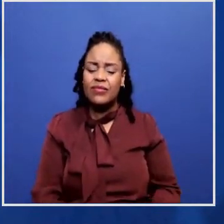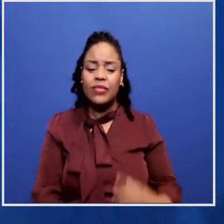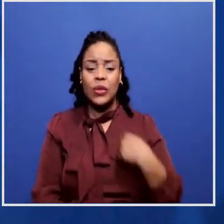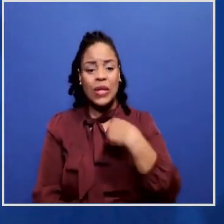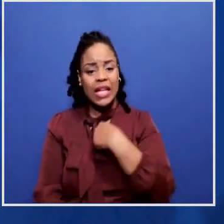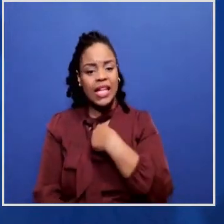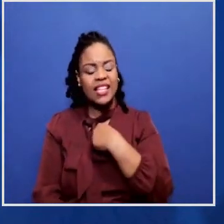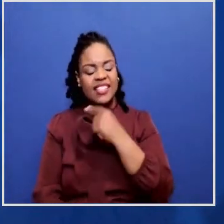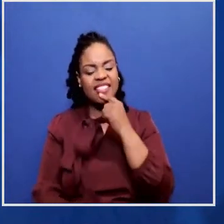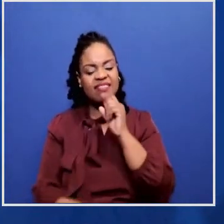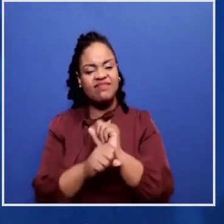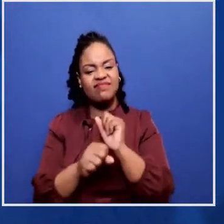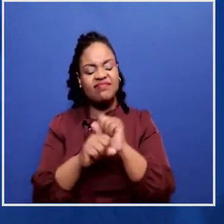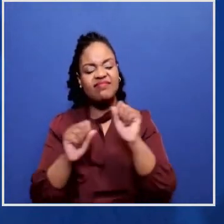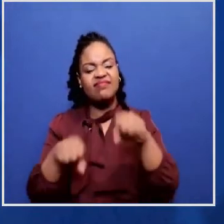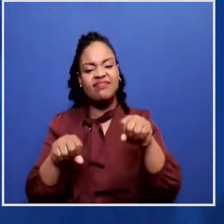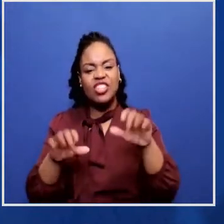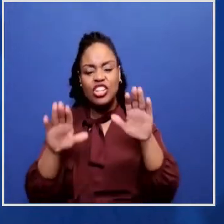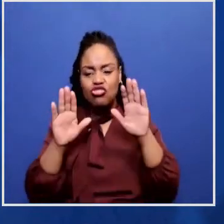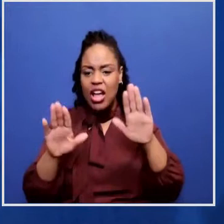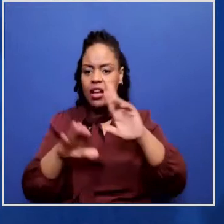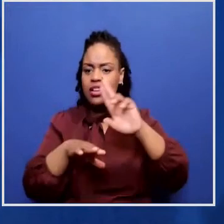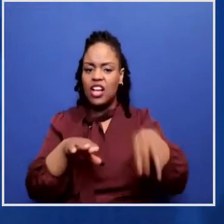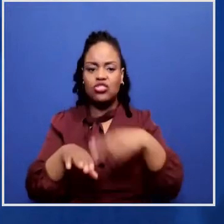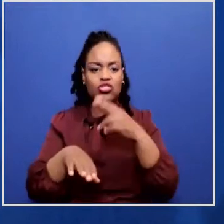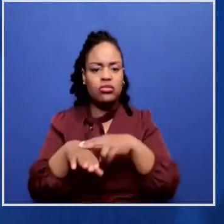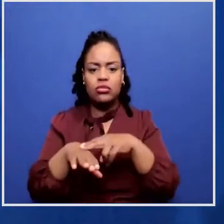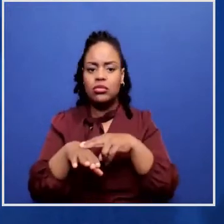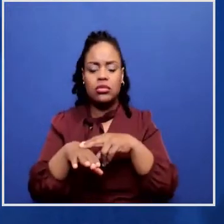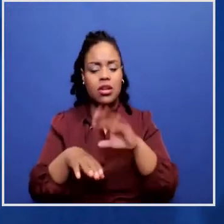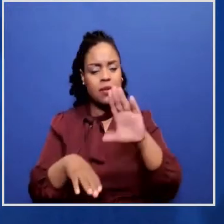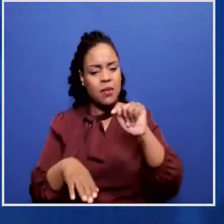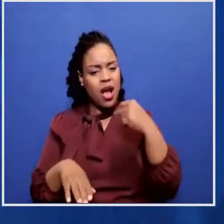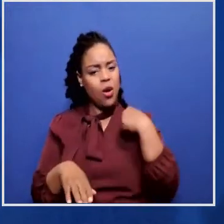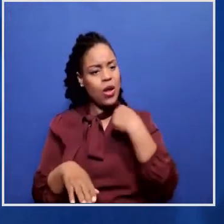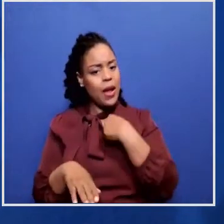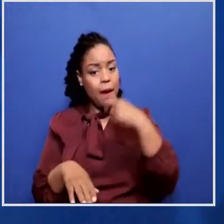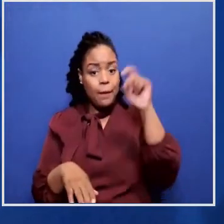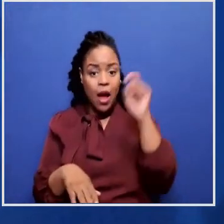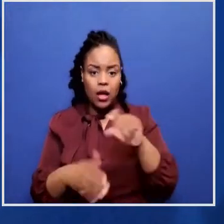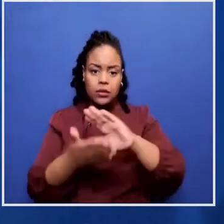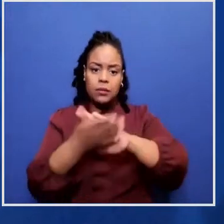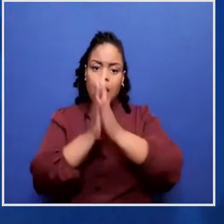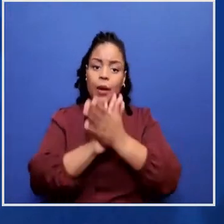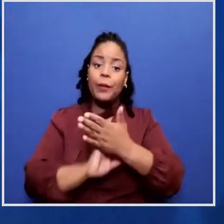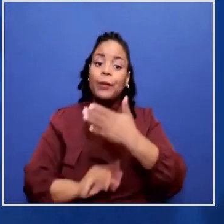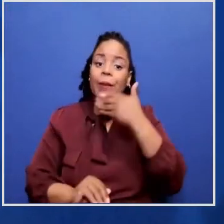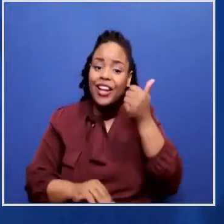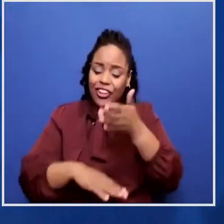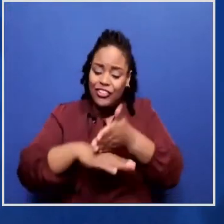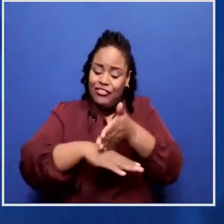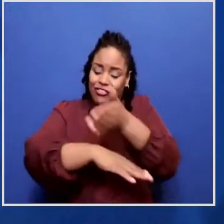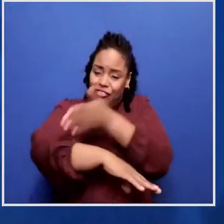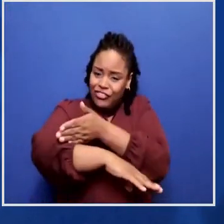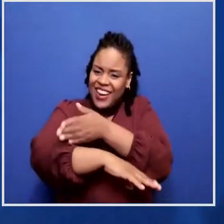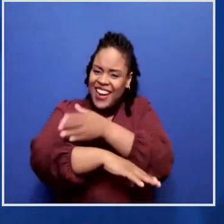WE ARE TRULY A GREAT NATION. BUT, WE MUST BECOME AN EVEN